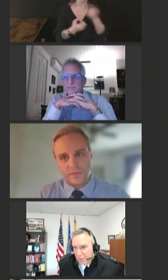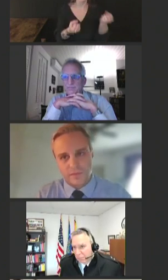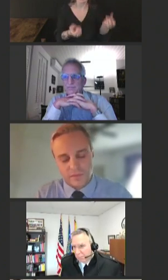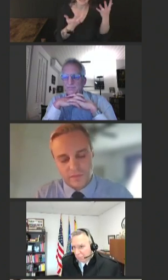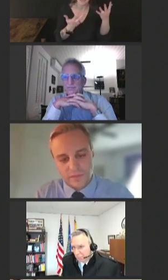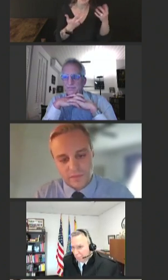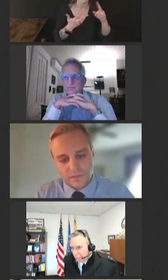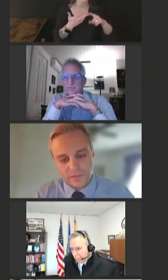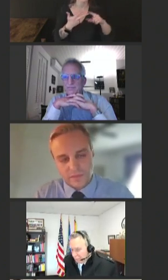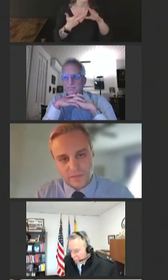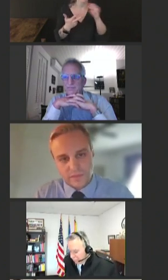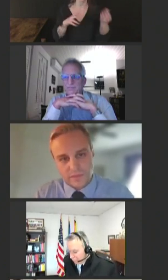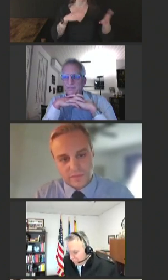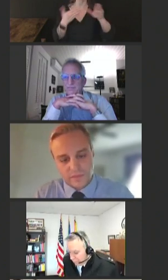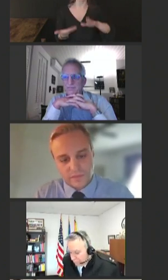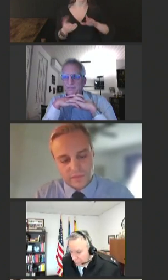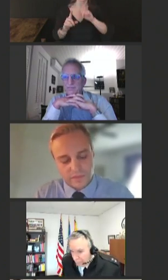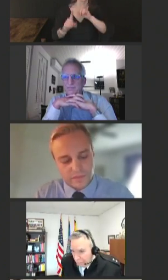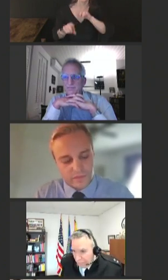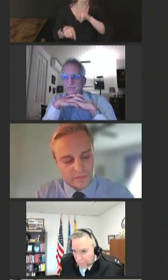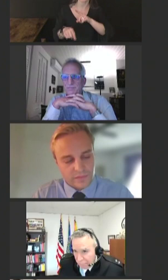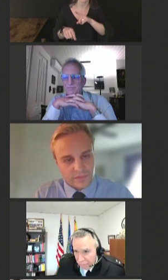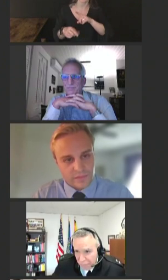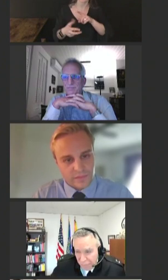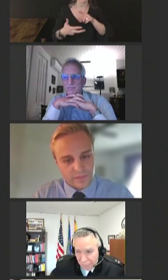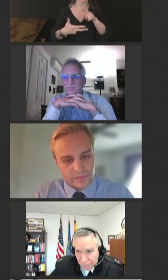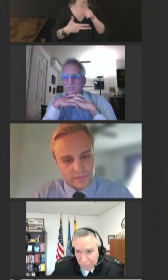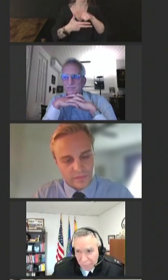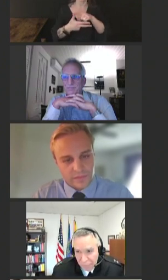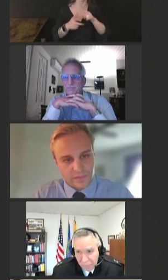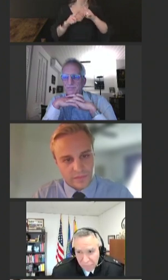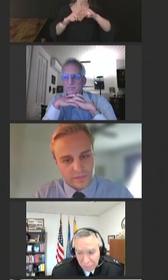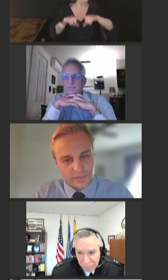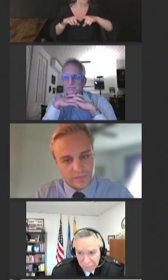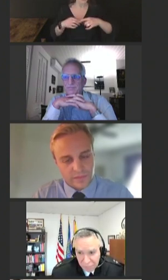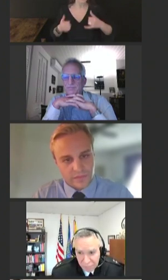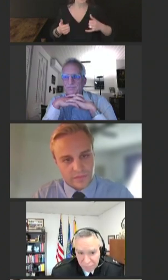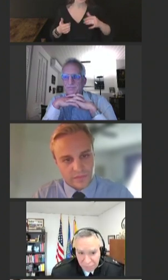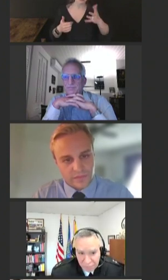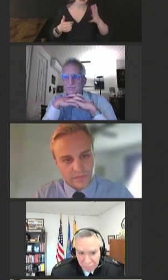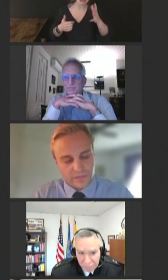currently, and hospitalization and deaths are going down, but how do we -- we're failing,